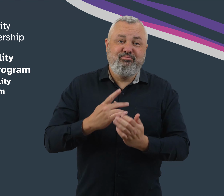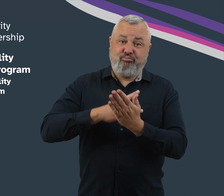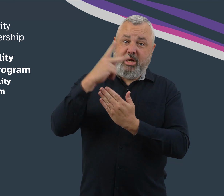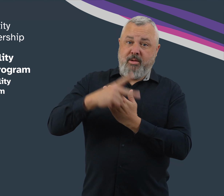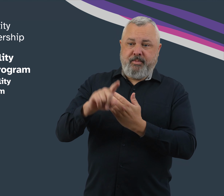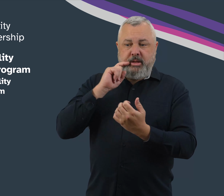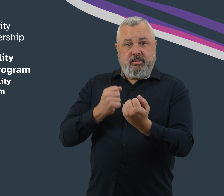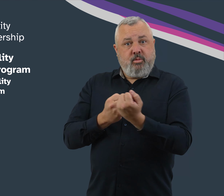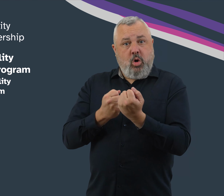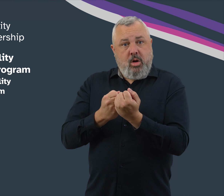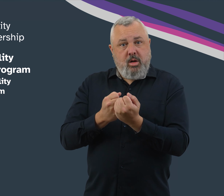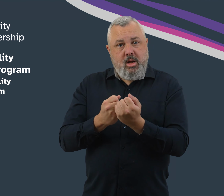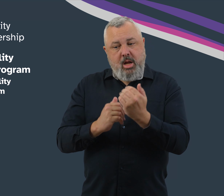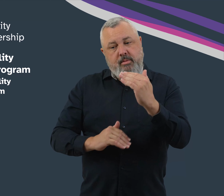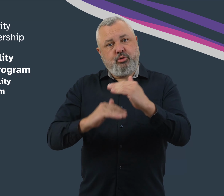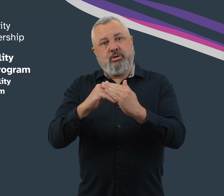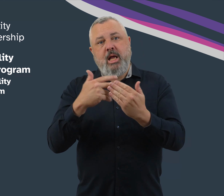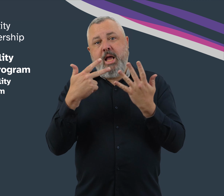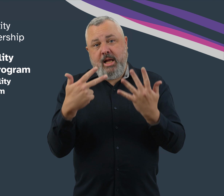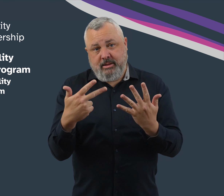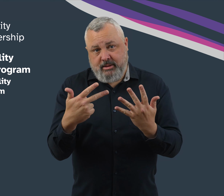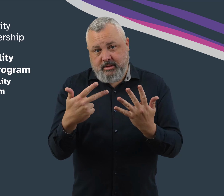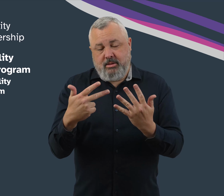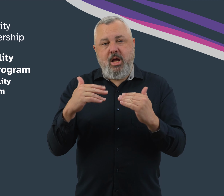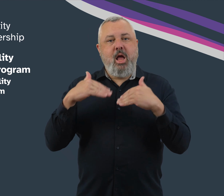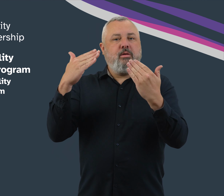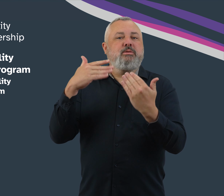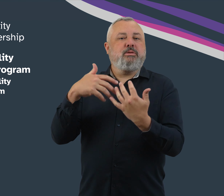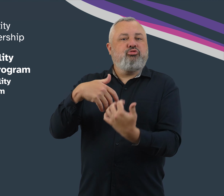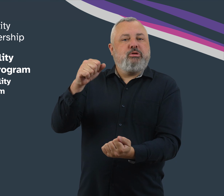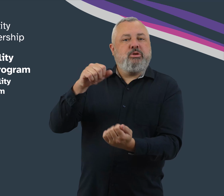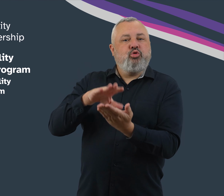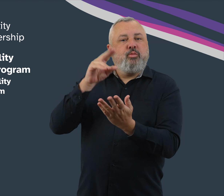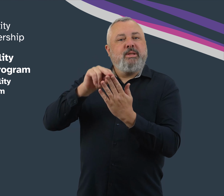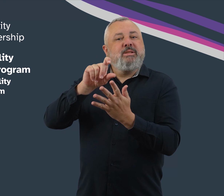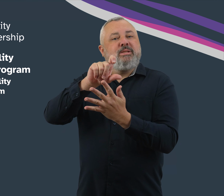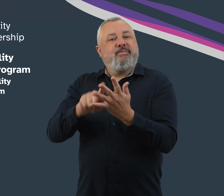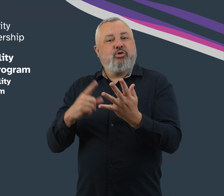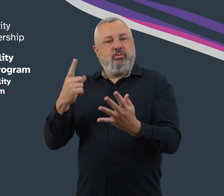The program will support up to eight (8) higher degree students with disability who